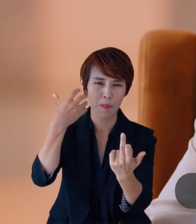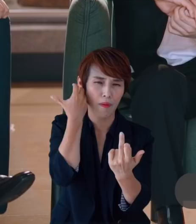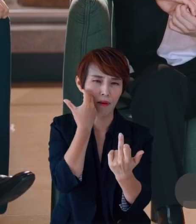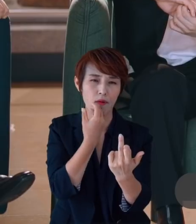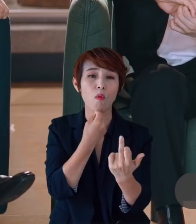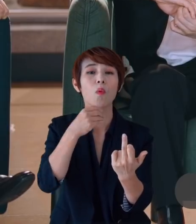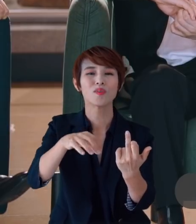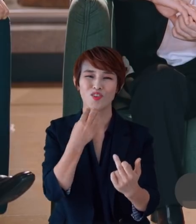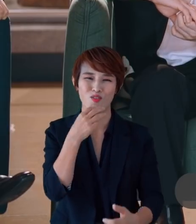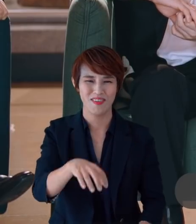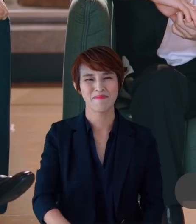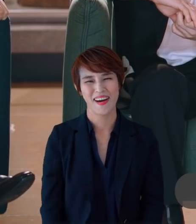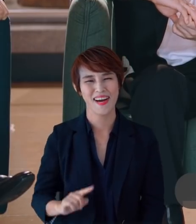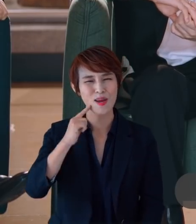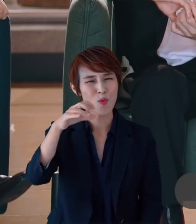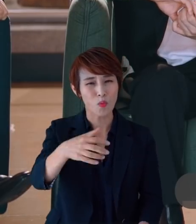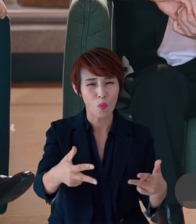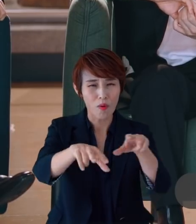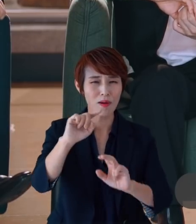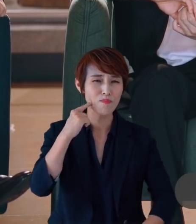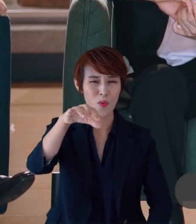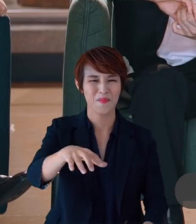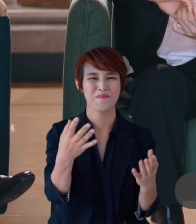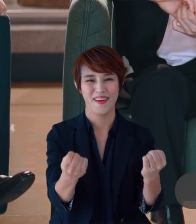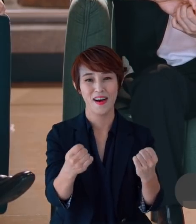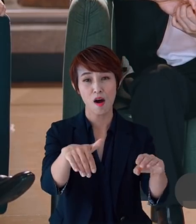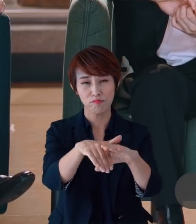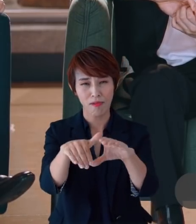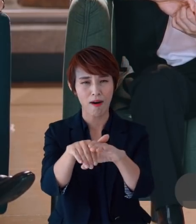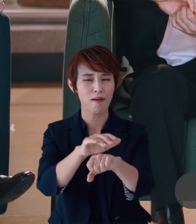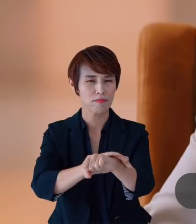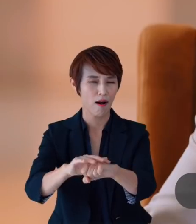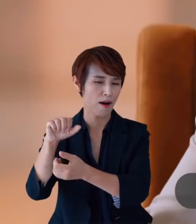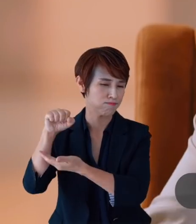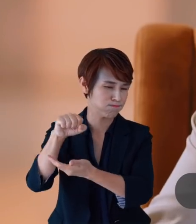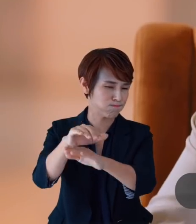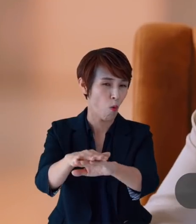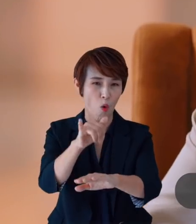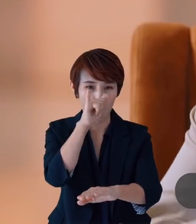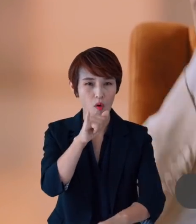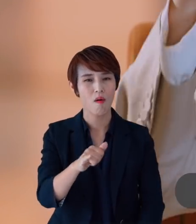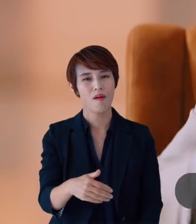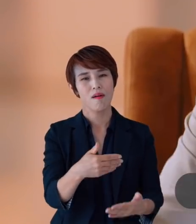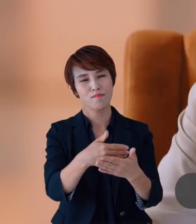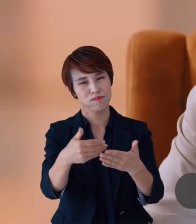Jimin: There are also tons of beautiful parks. Jung Kook: Don’t forget the art and culture preserved all over the city. Exactly. The quality of all the art galleries, exhibitions, and museums is amazing.